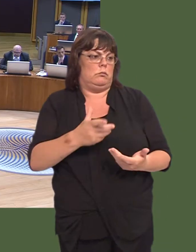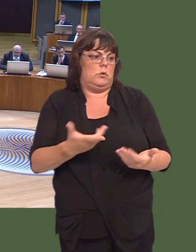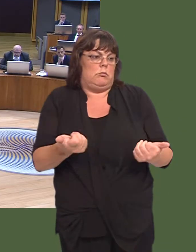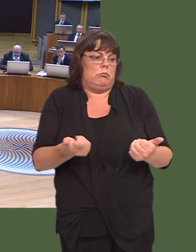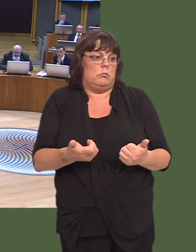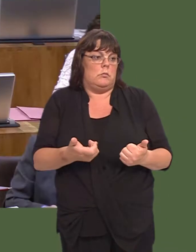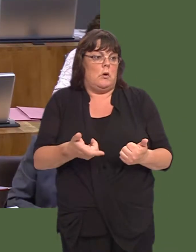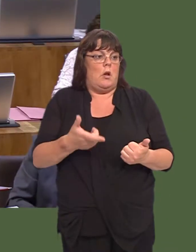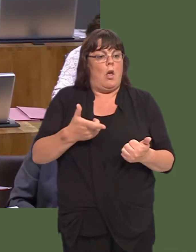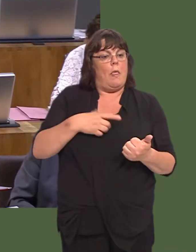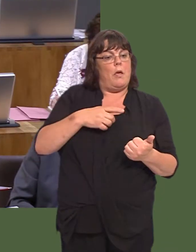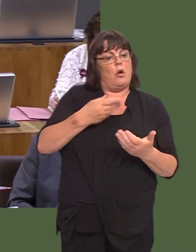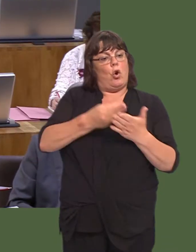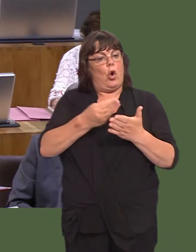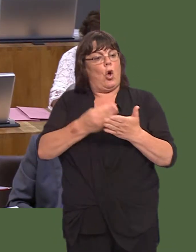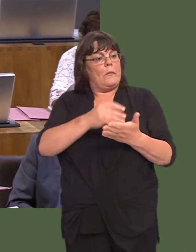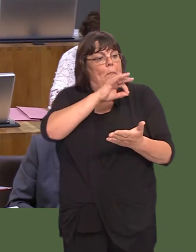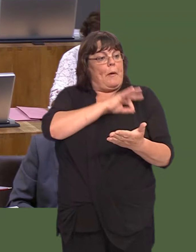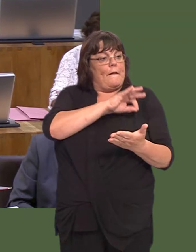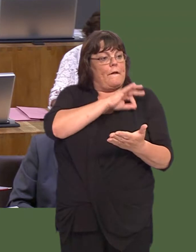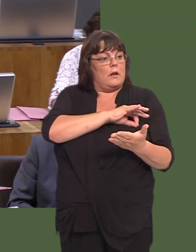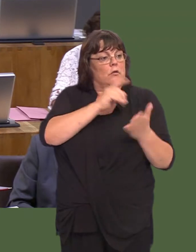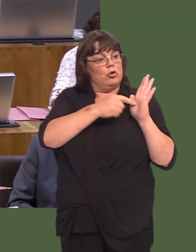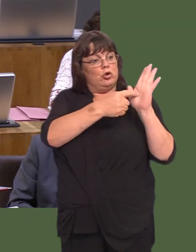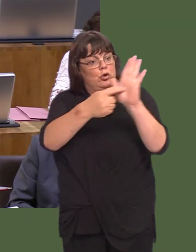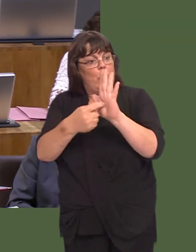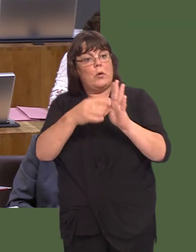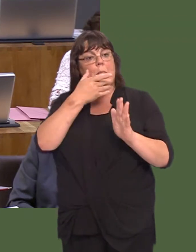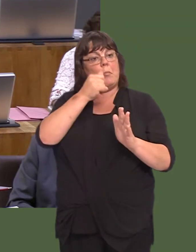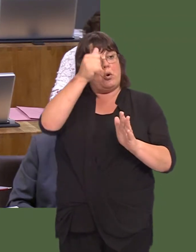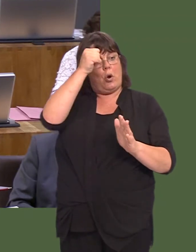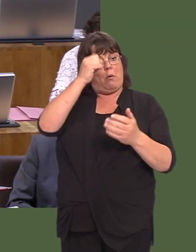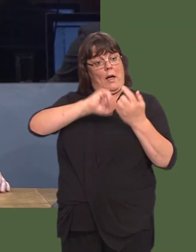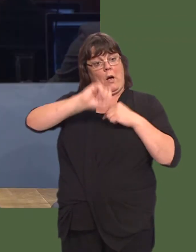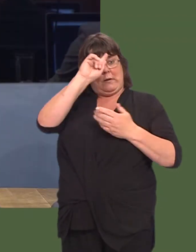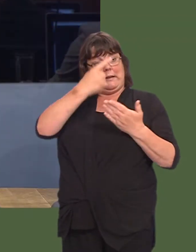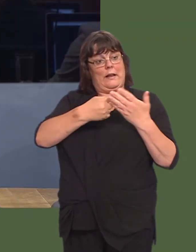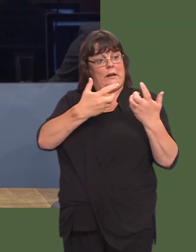Itís hugely important that the cost-benefit analysis is shared so that people can see what the methodology is. Neil Hamilton: 6.